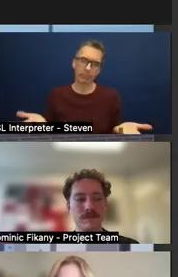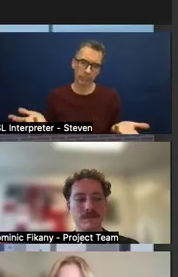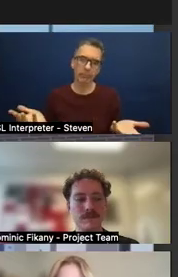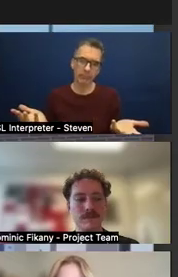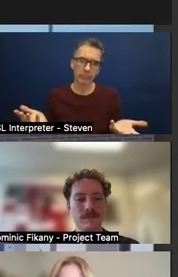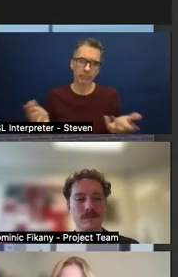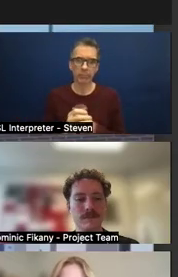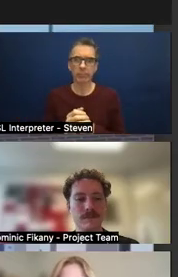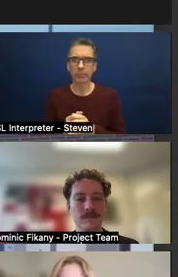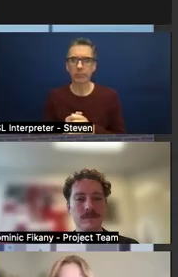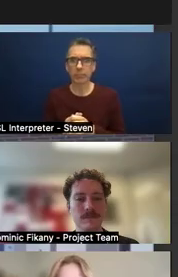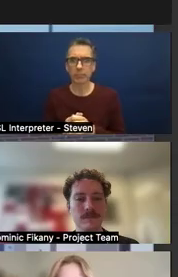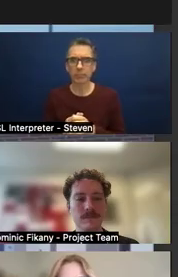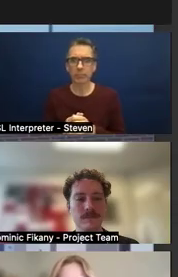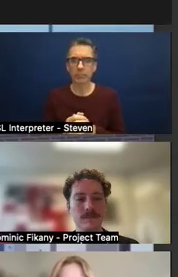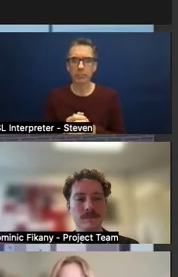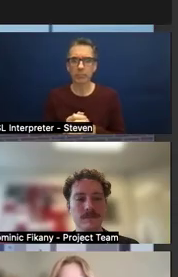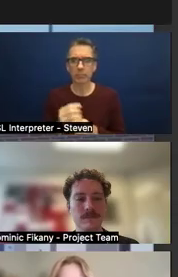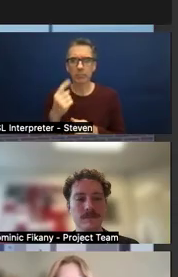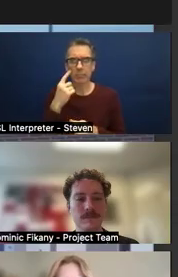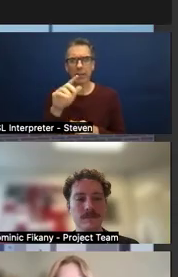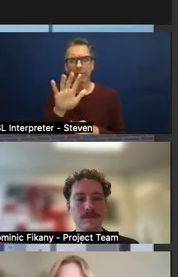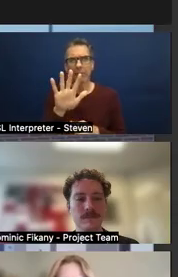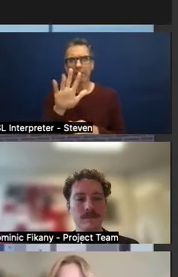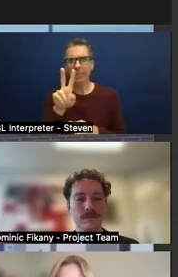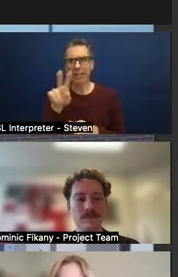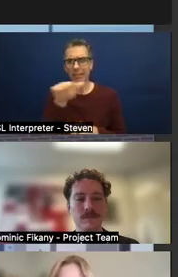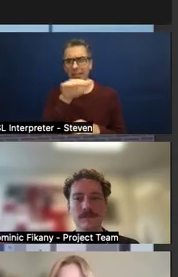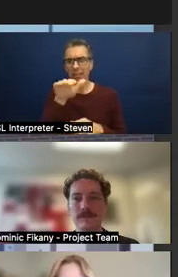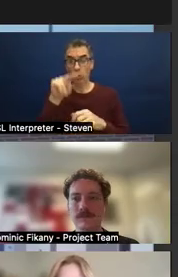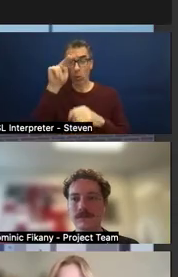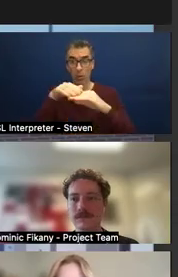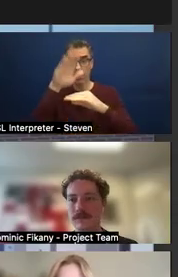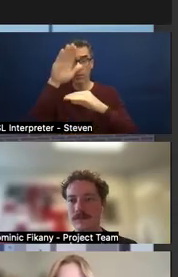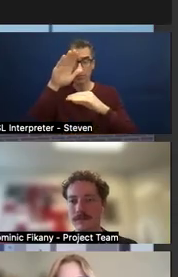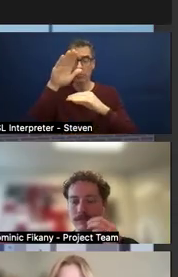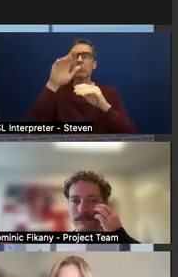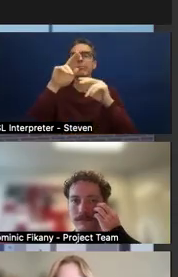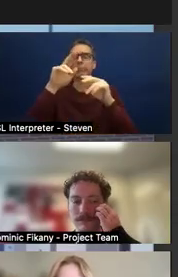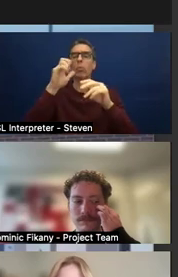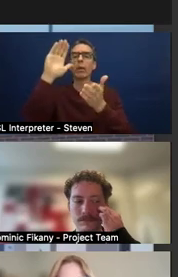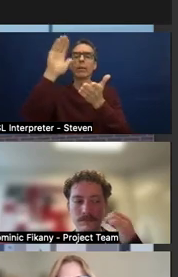I think north of 52nd it goes down by five or 10 miles an hour. I'd have to double check